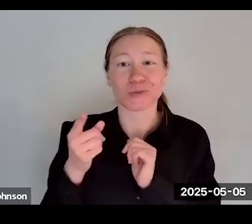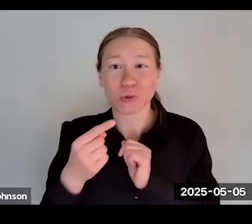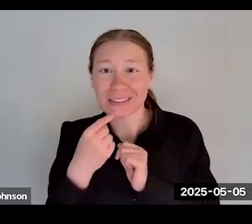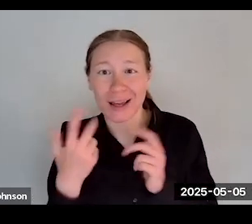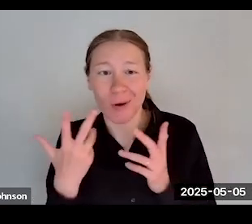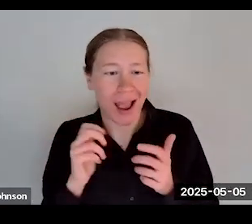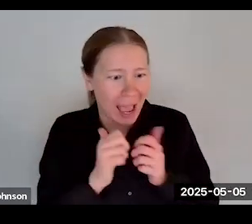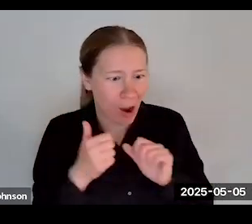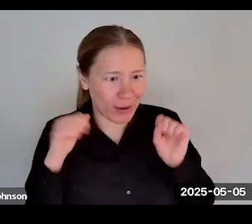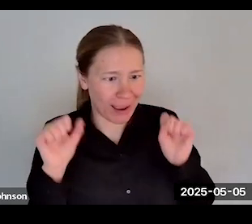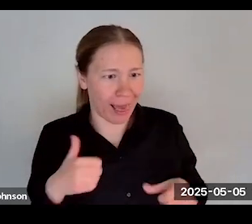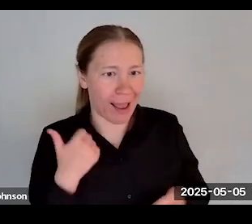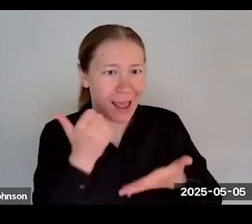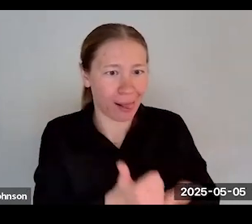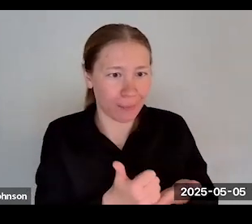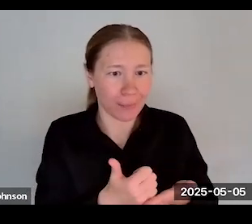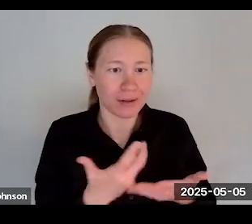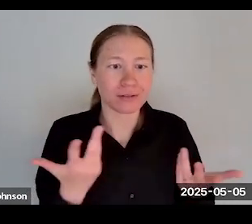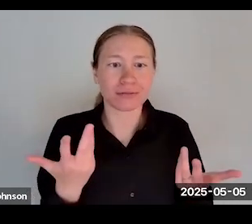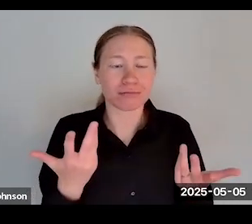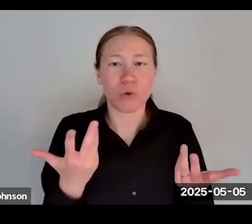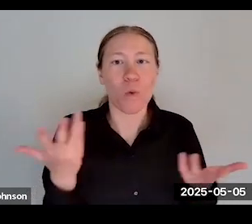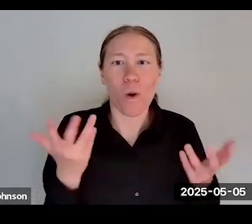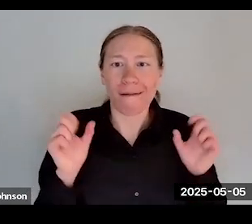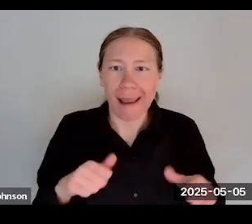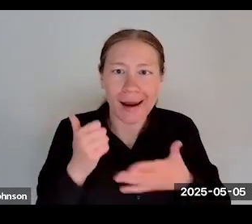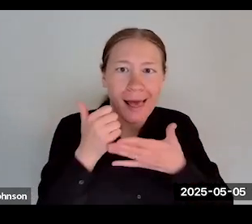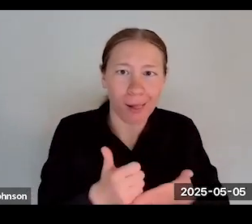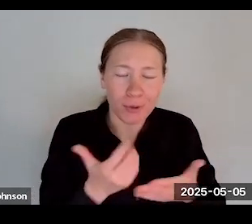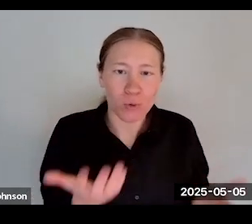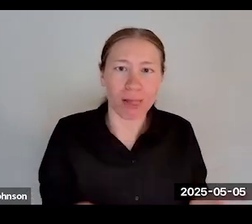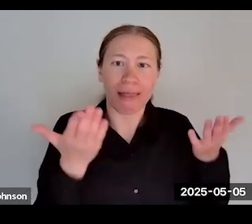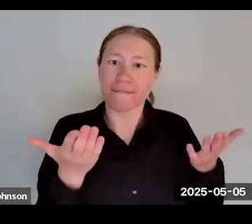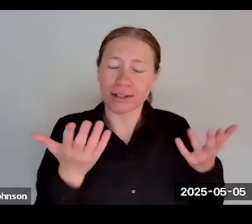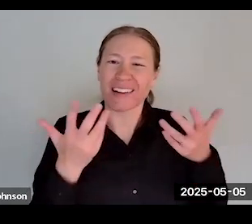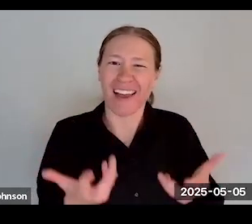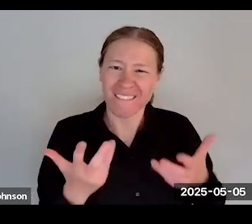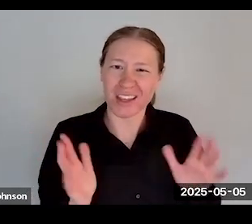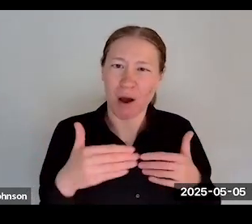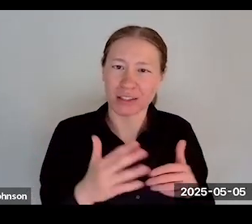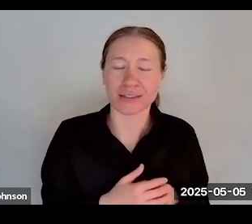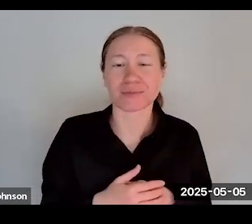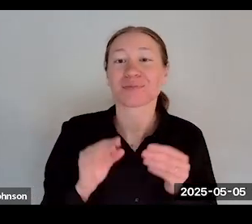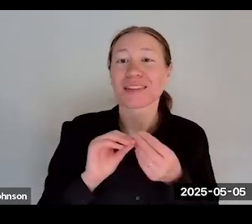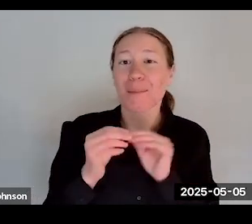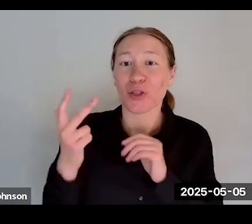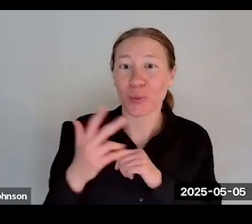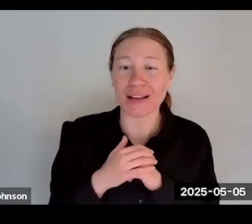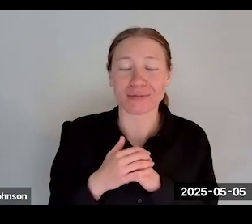I asked what would be helpful to lift the heavy boxes. Number three, document what the employee said.